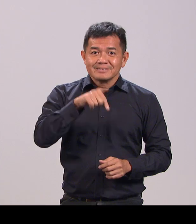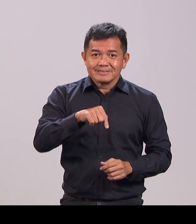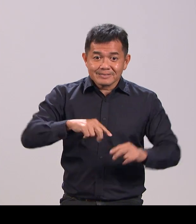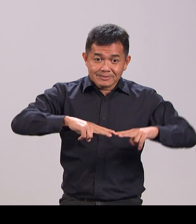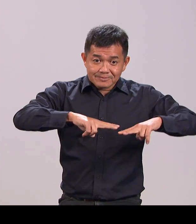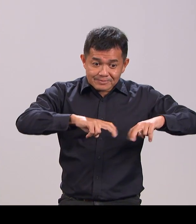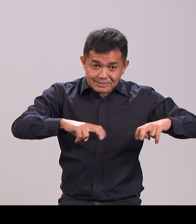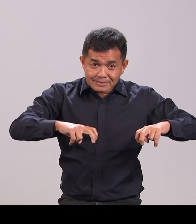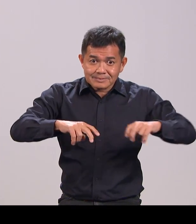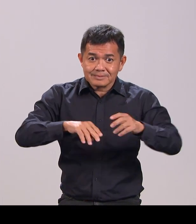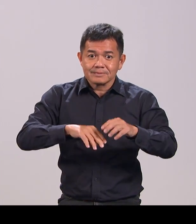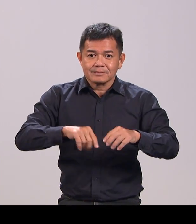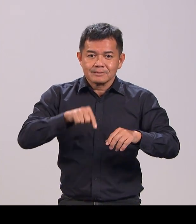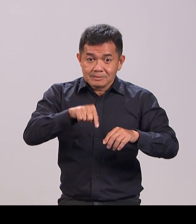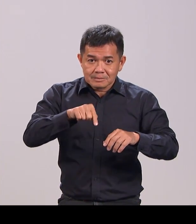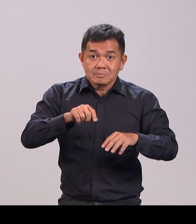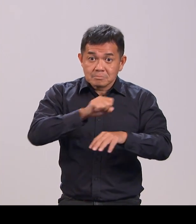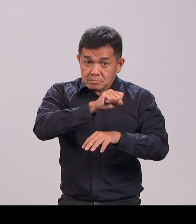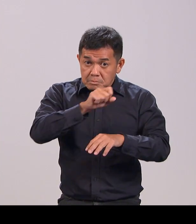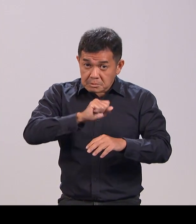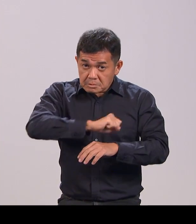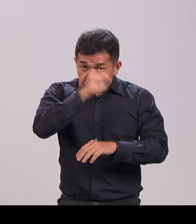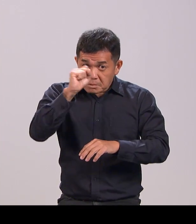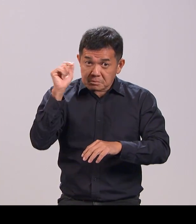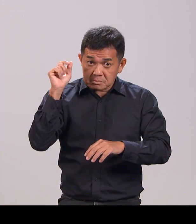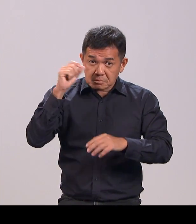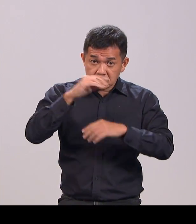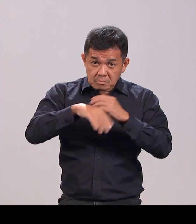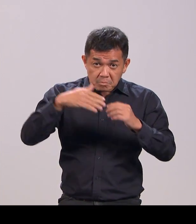So maybe in 20 years’ time when civilians go into space,